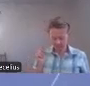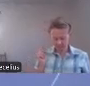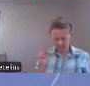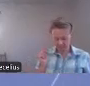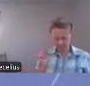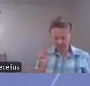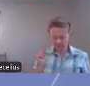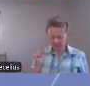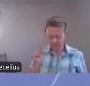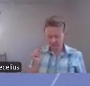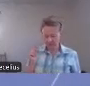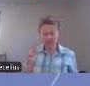And we can move to the next slide.